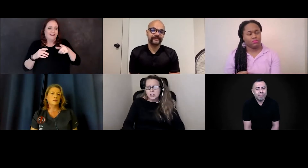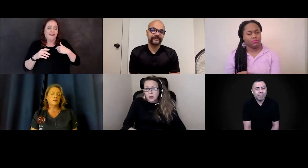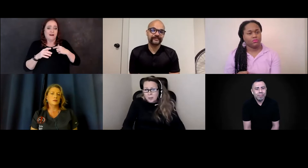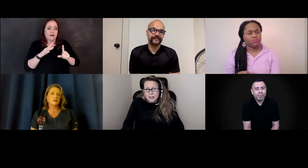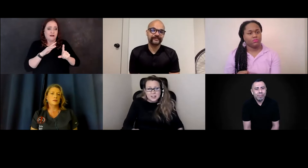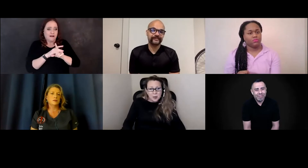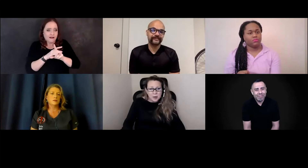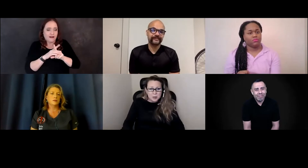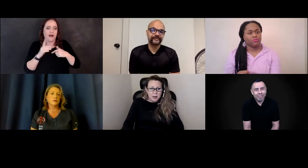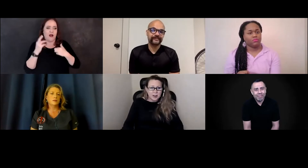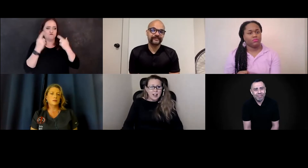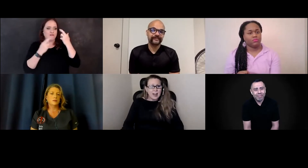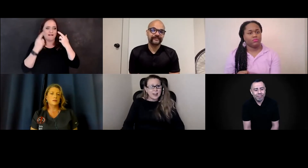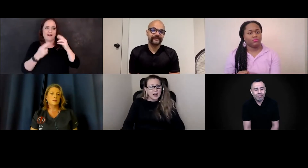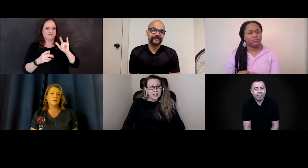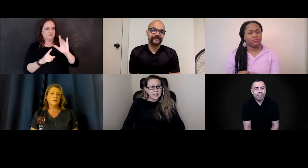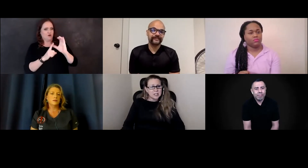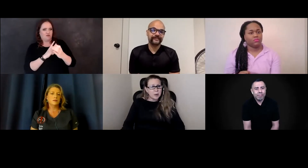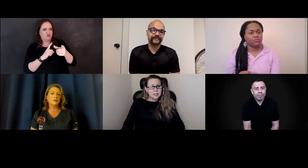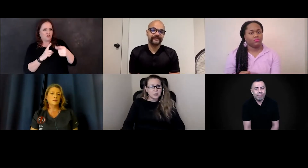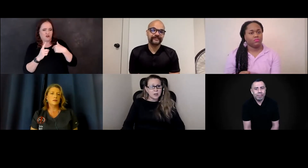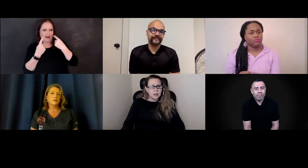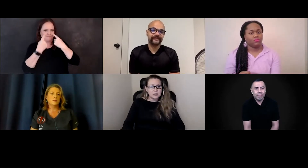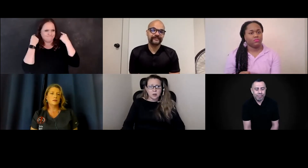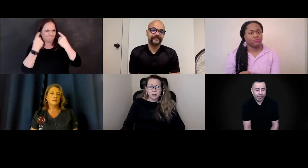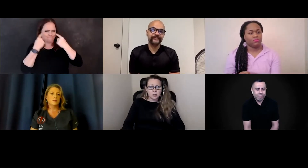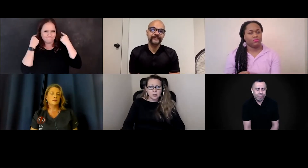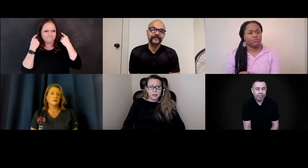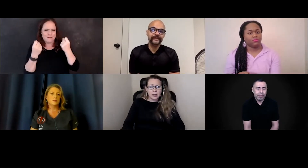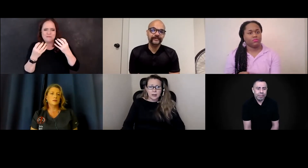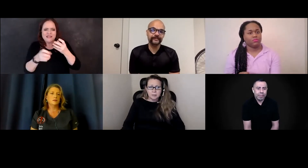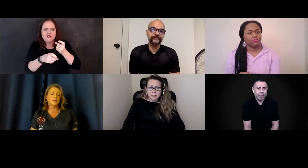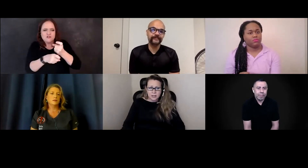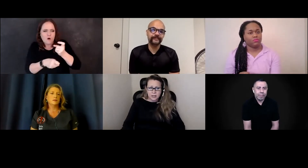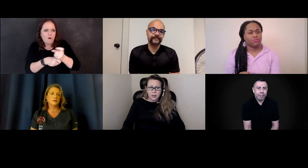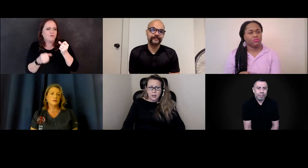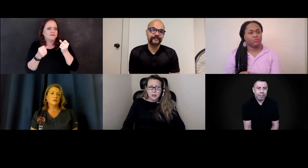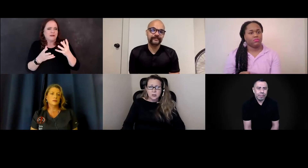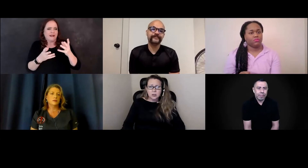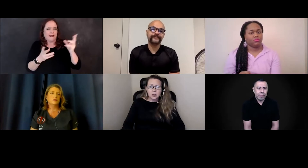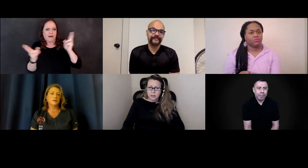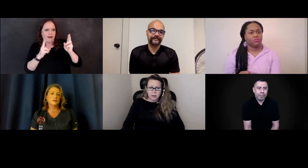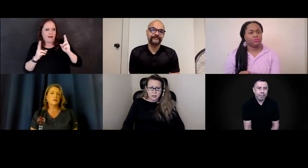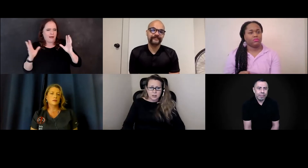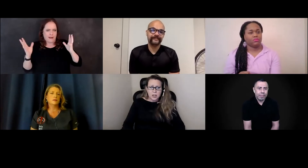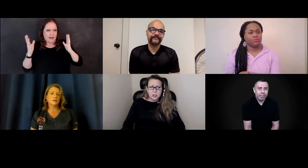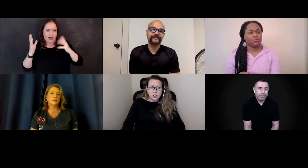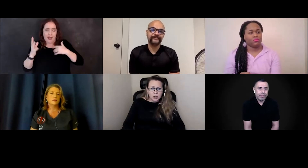And I got in that space and realized that culturally I'm missing so many things.